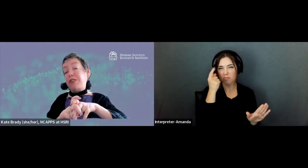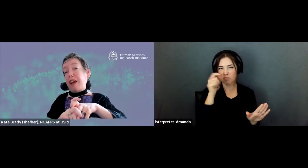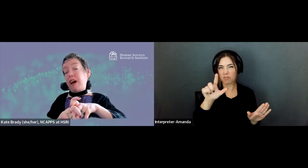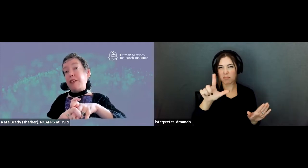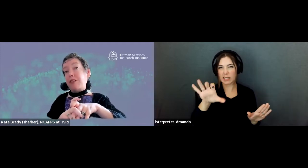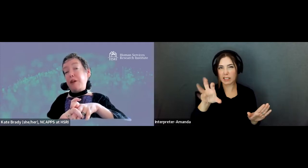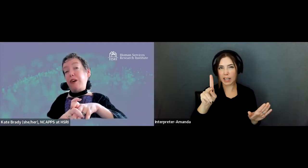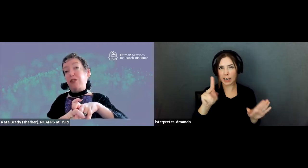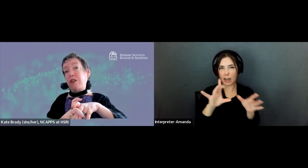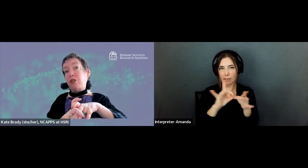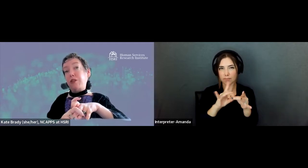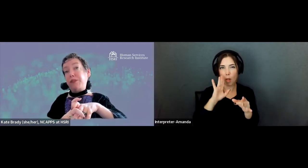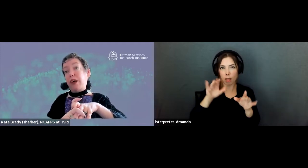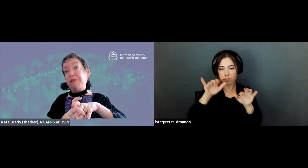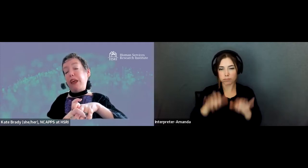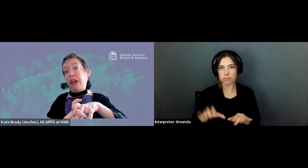state has a state-wide transition plan.